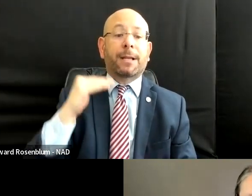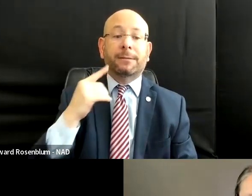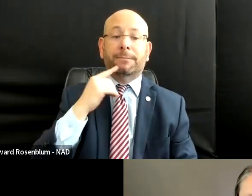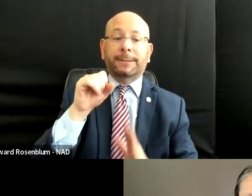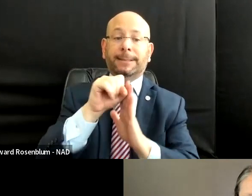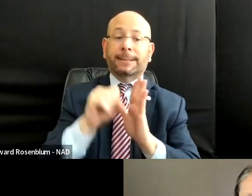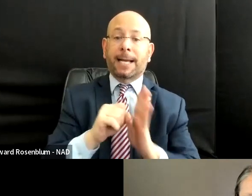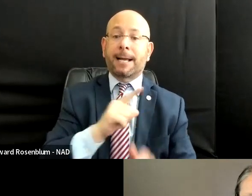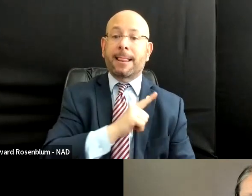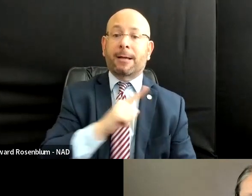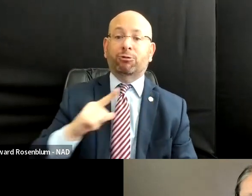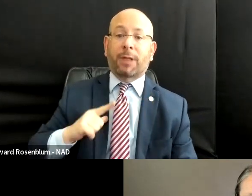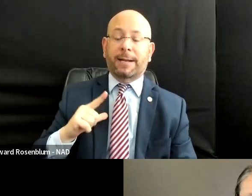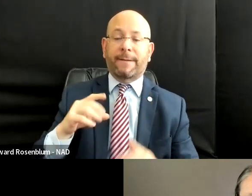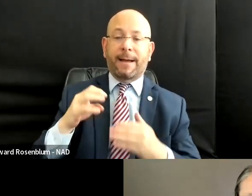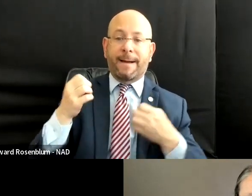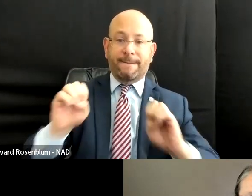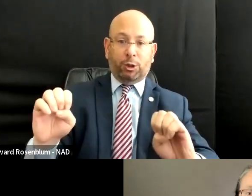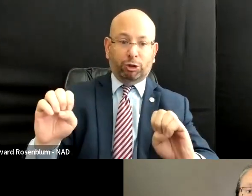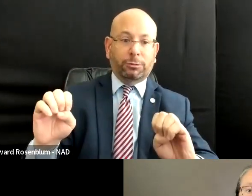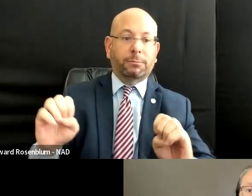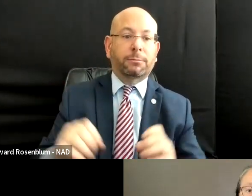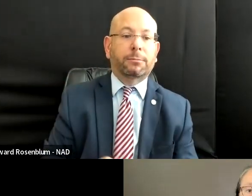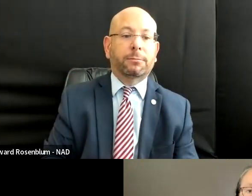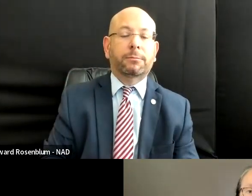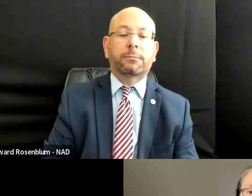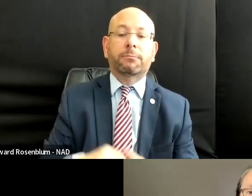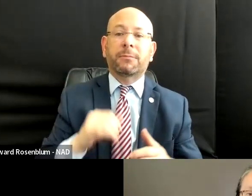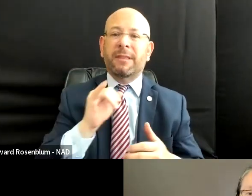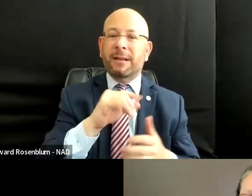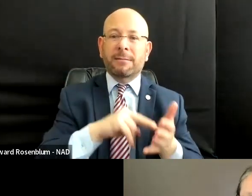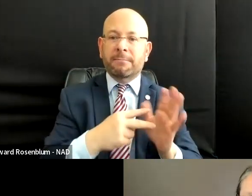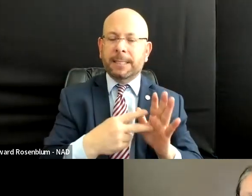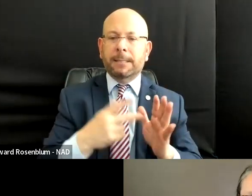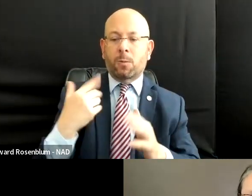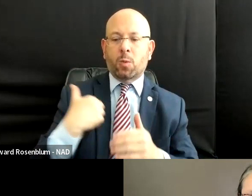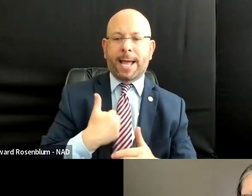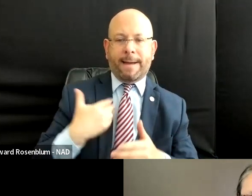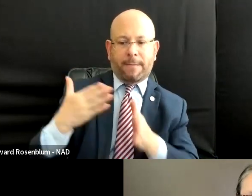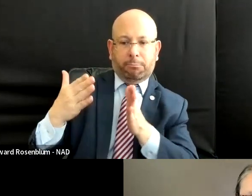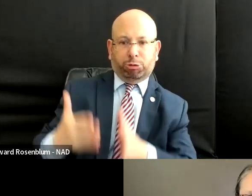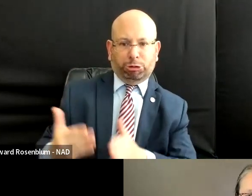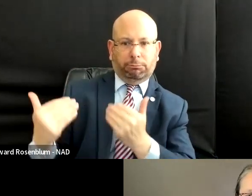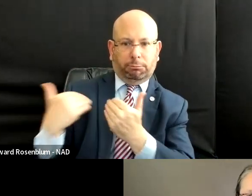the education for Deaf children across different